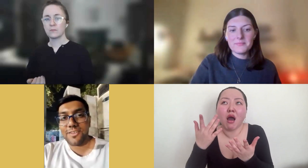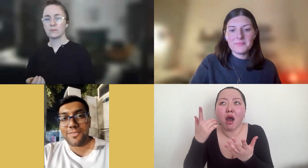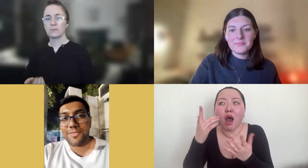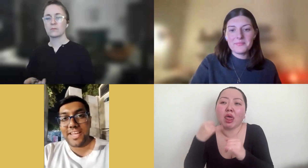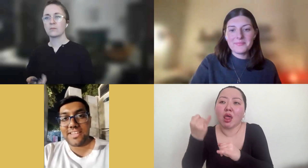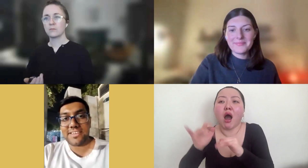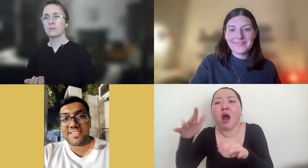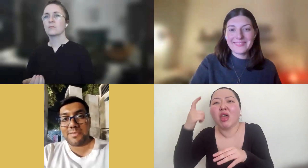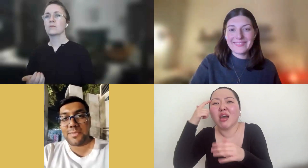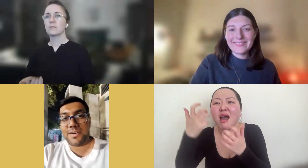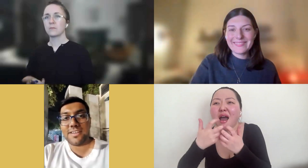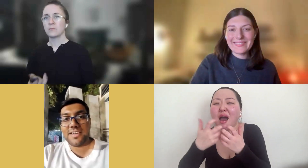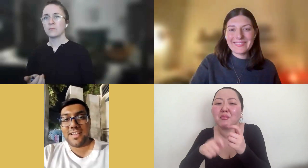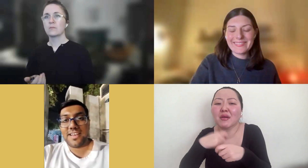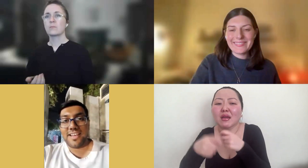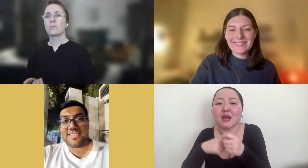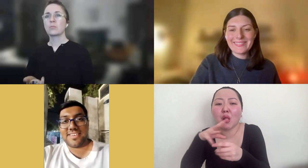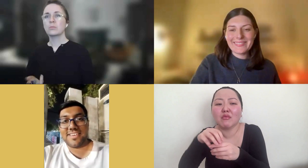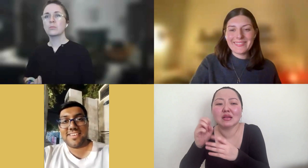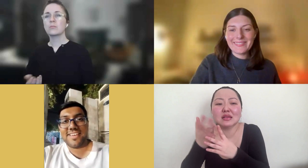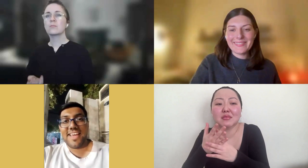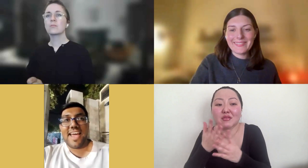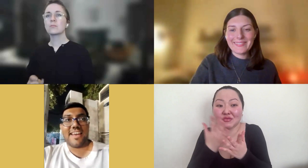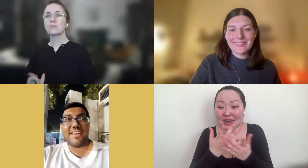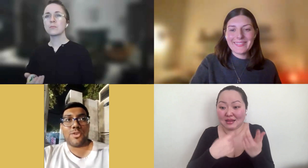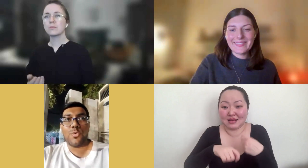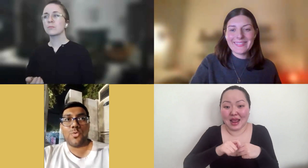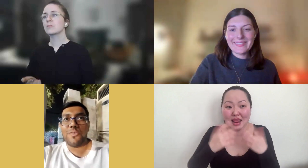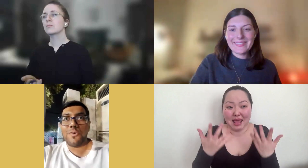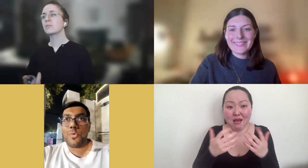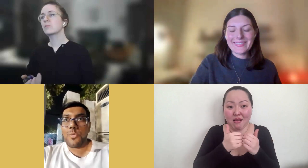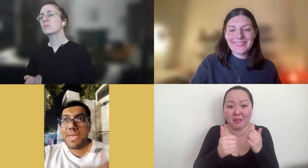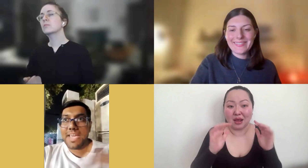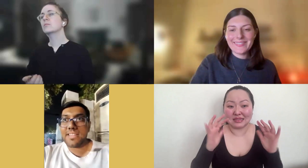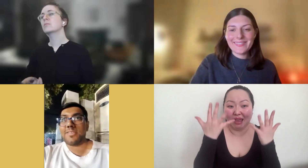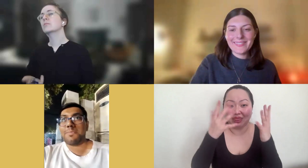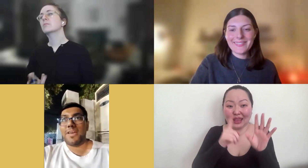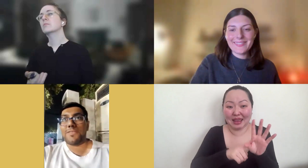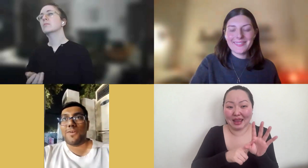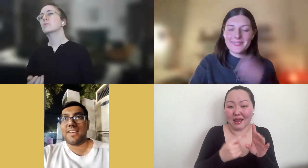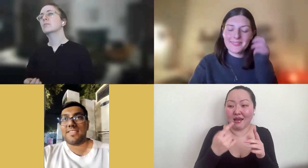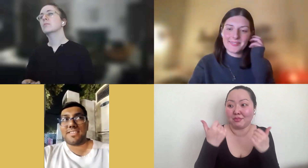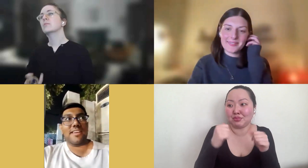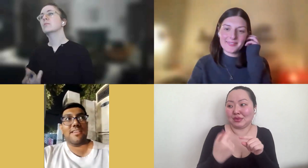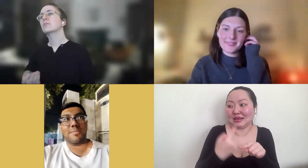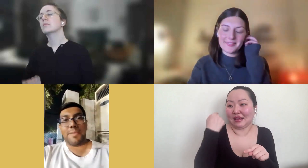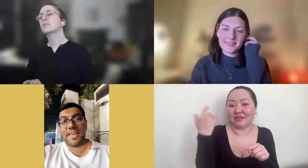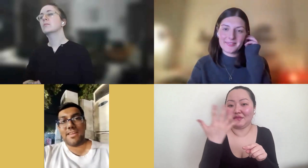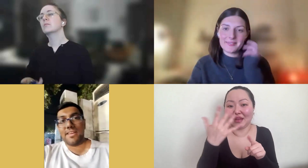entered our 10th year in December of last year. And to be in this space, for the last 10 years,